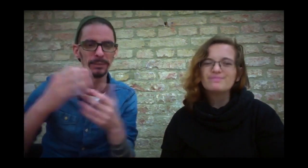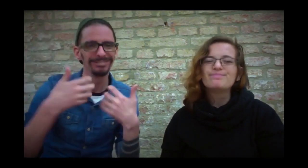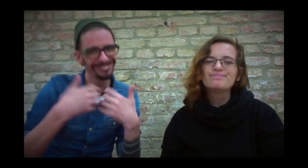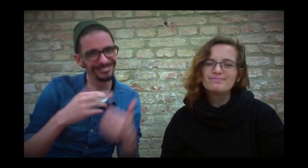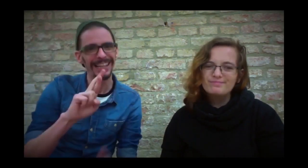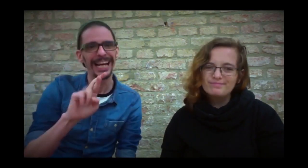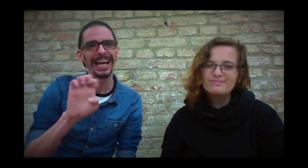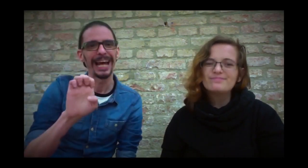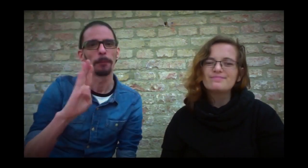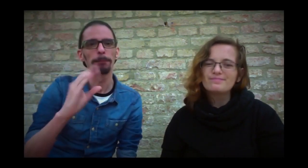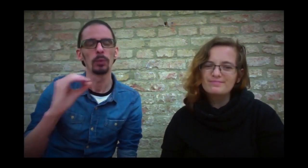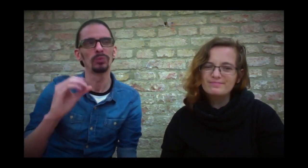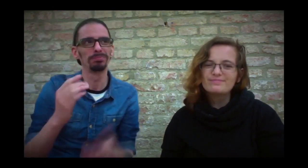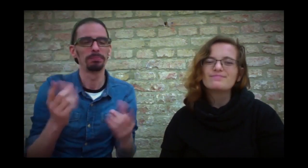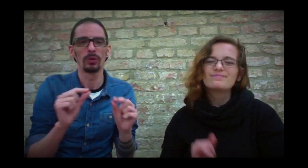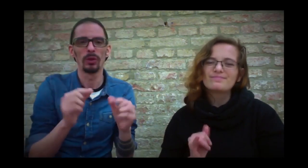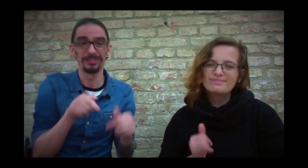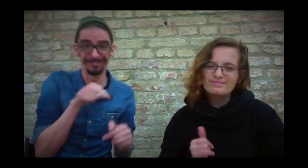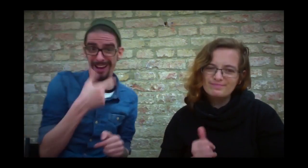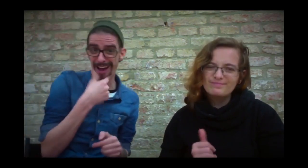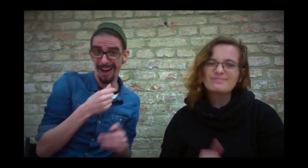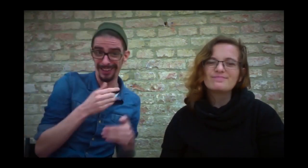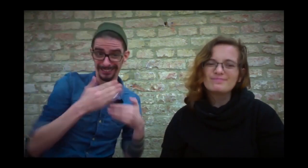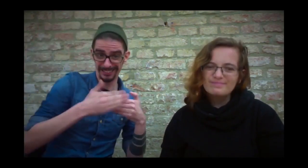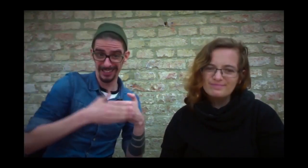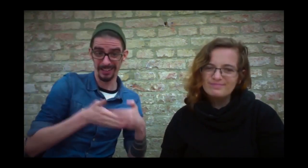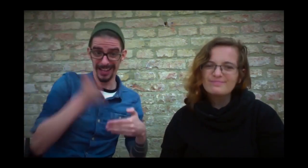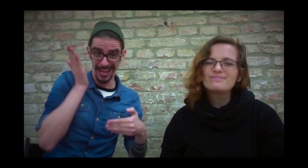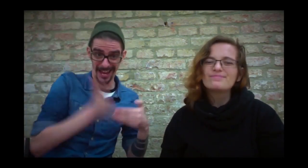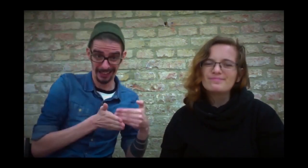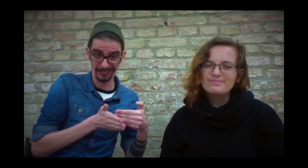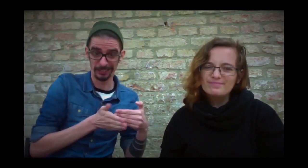that means that a REBOOT finds its origin with the end of the old serie.